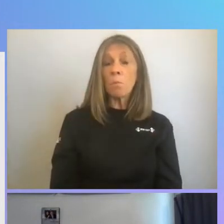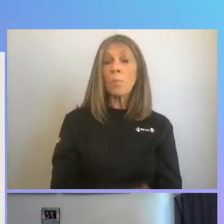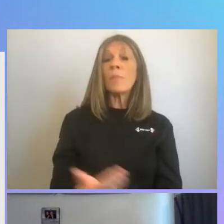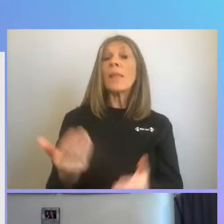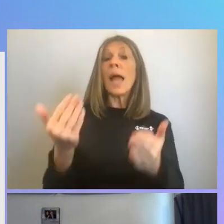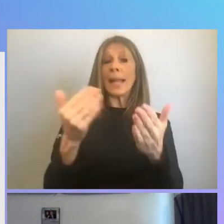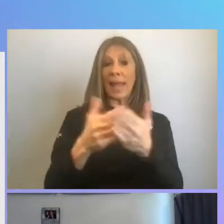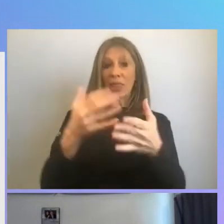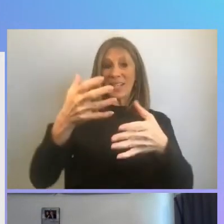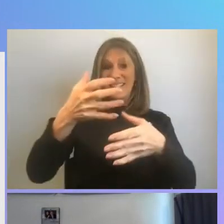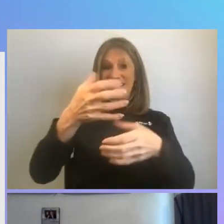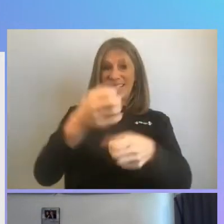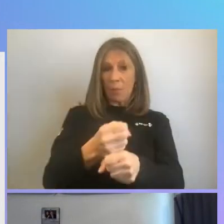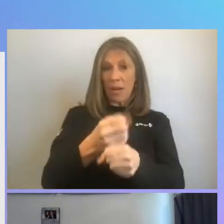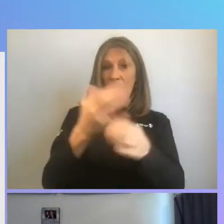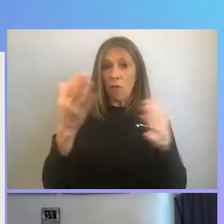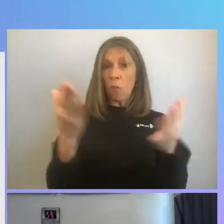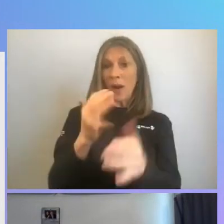summary of what intelligent guided tests are available.